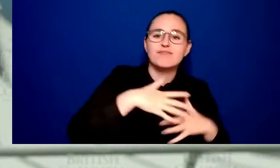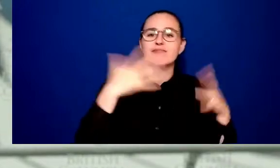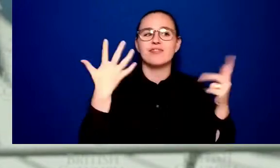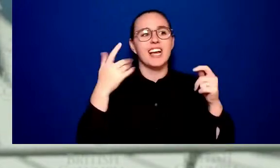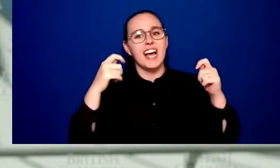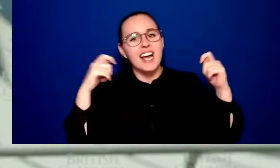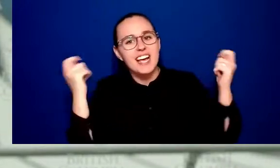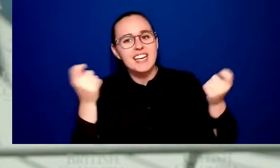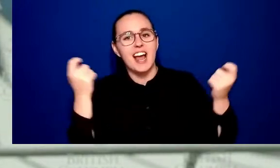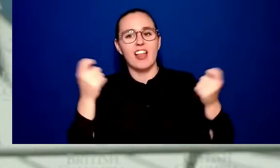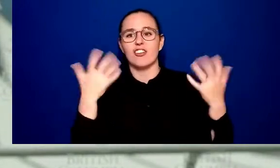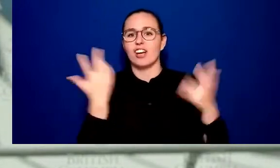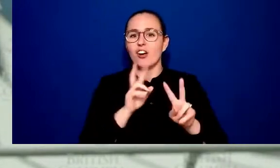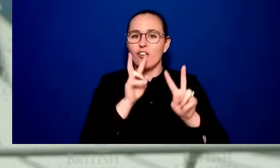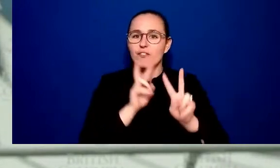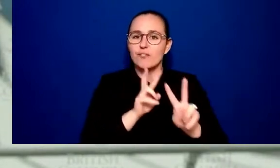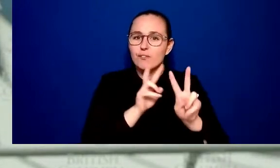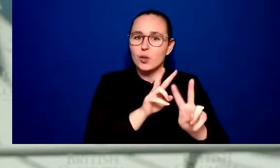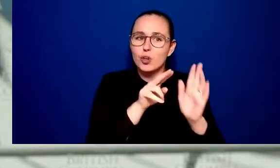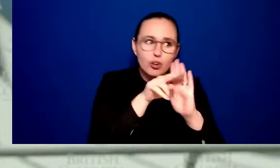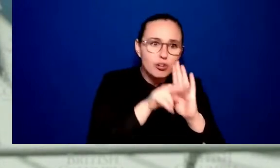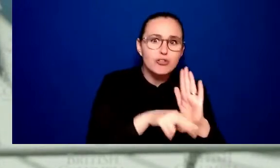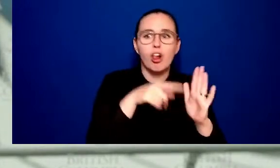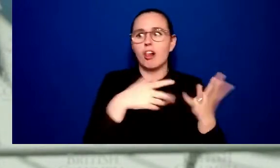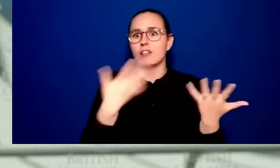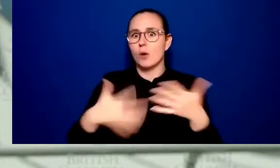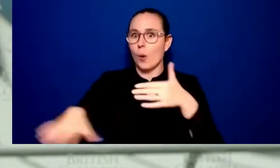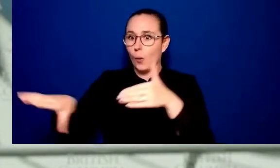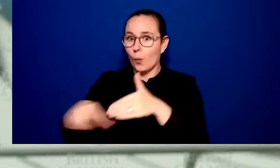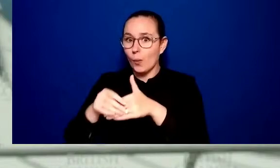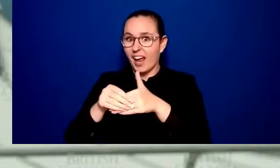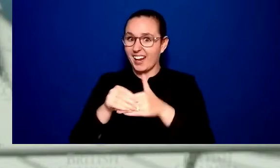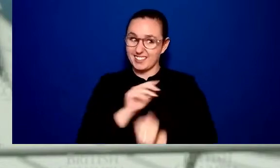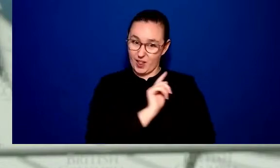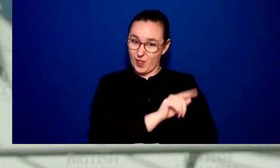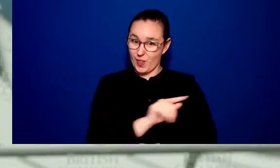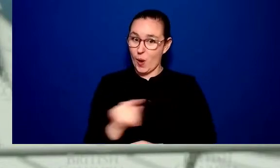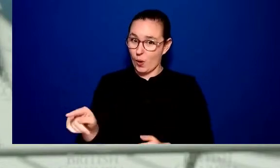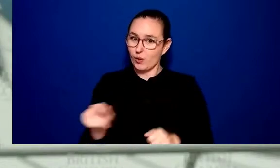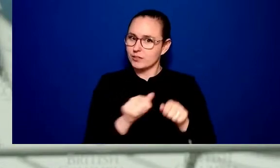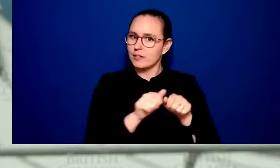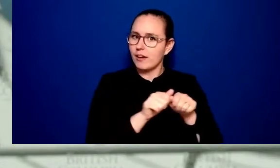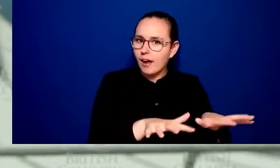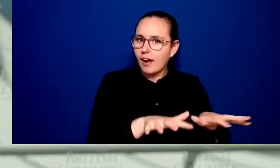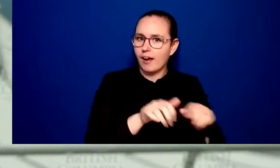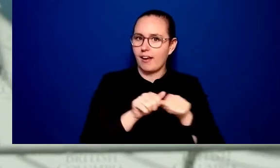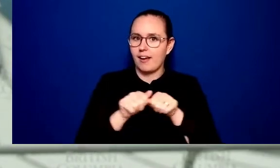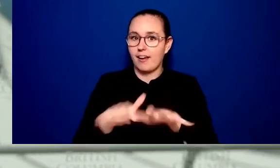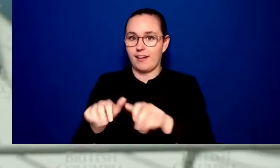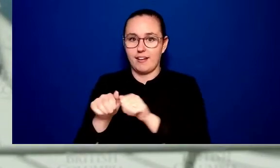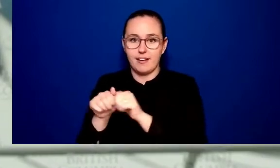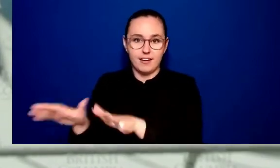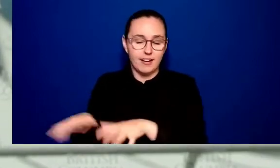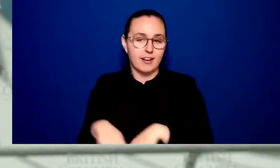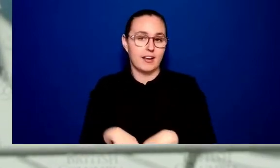transmission, not just within a community. But people going from community to community, so